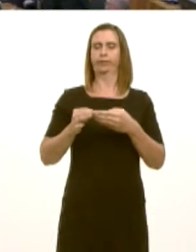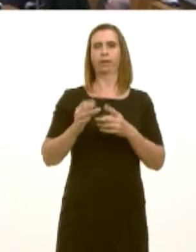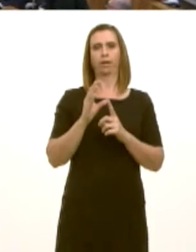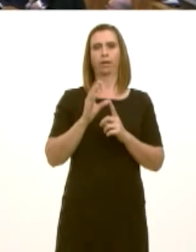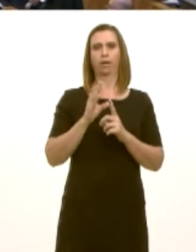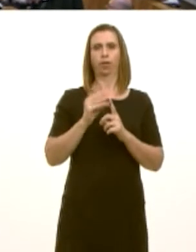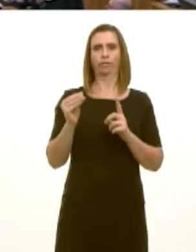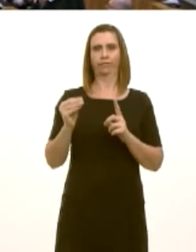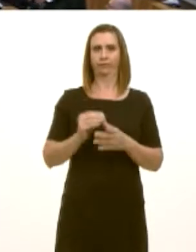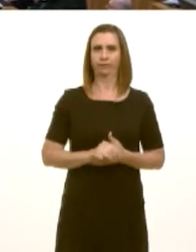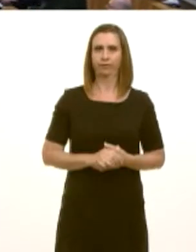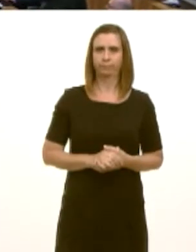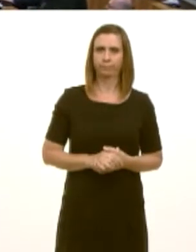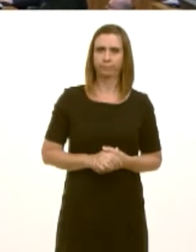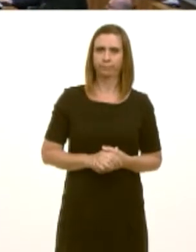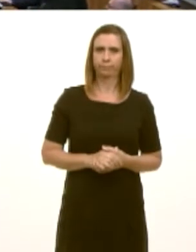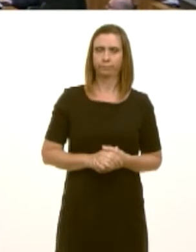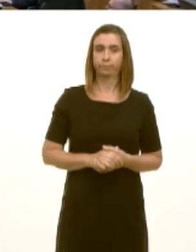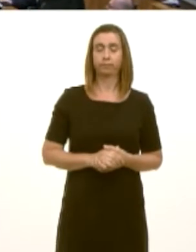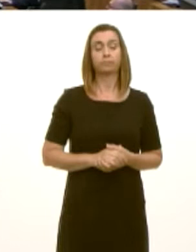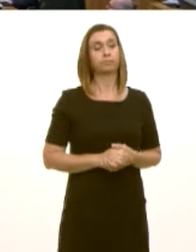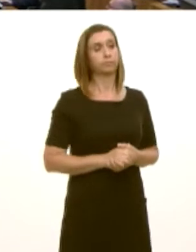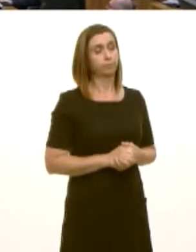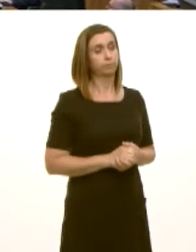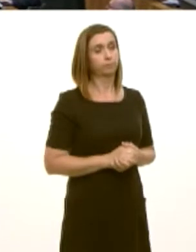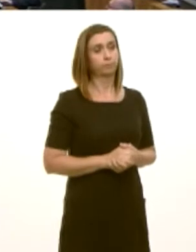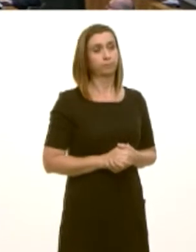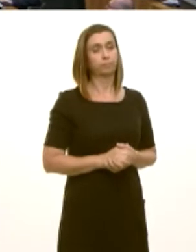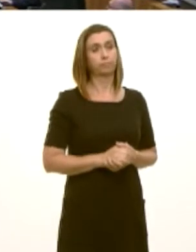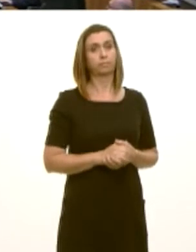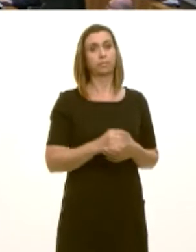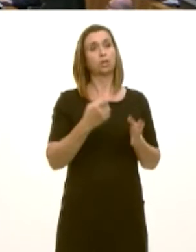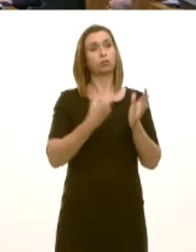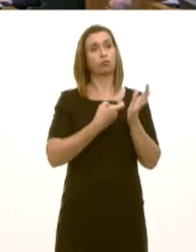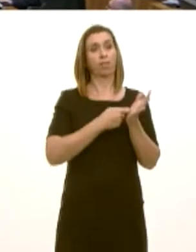Andrew R.T. Davies: Thank you, Presiding Officer. First Minister, the regeneration investment fund for Wales was set up by the Welsh Government,